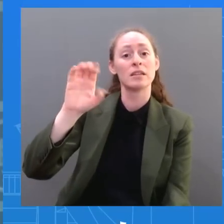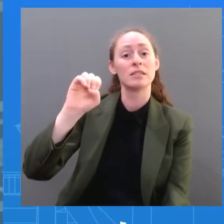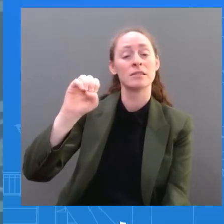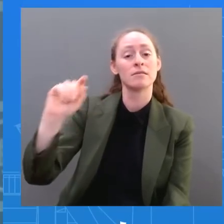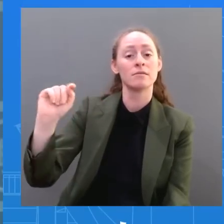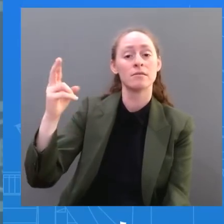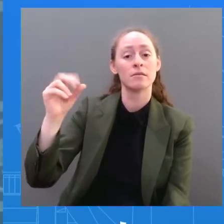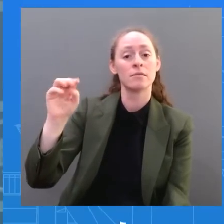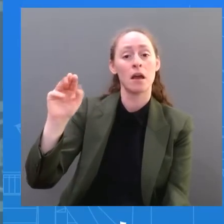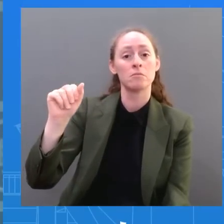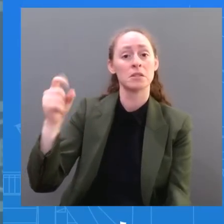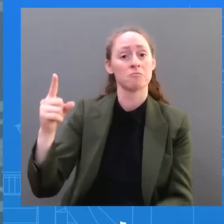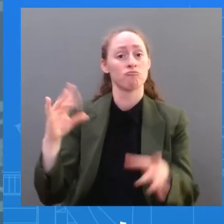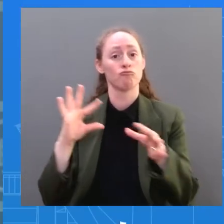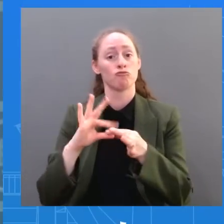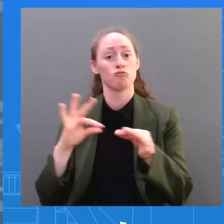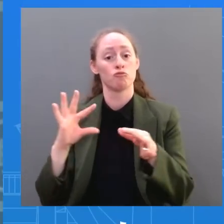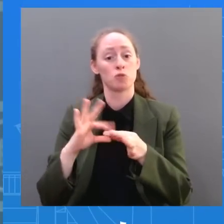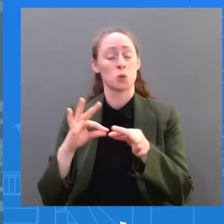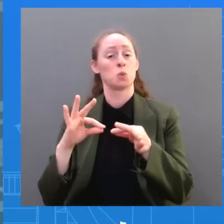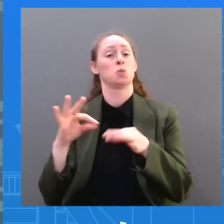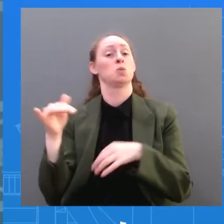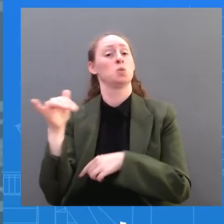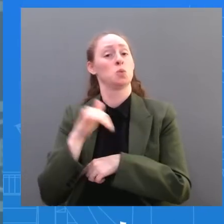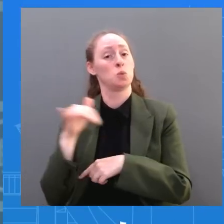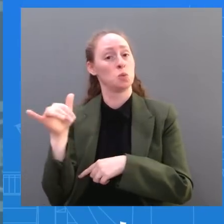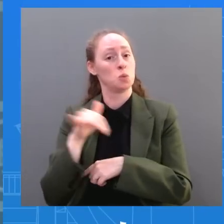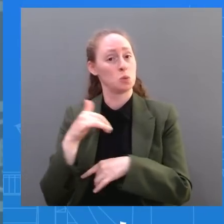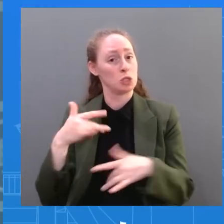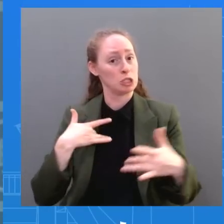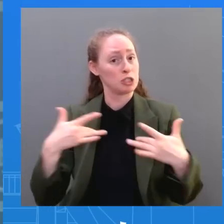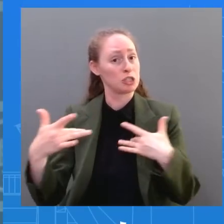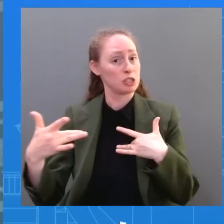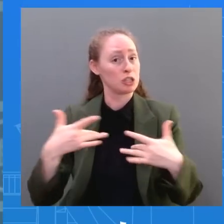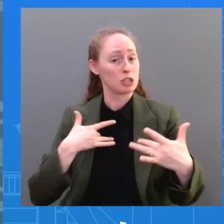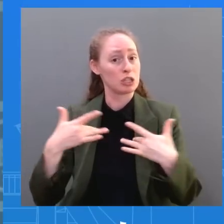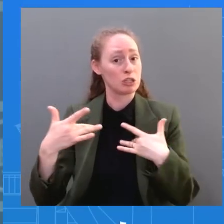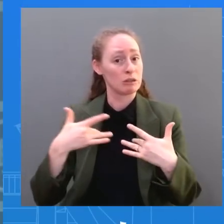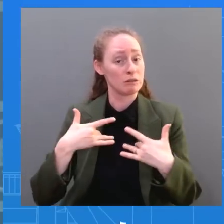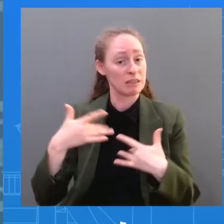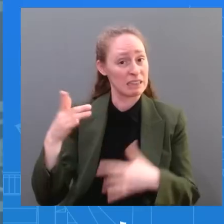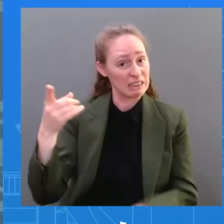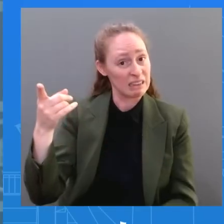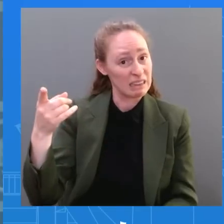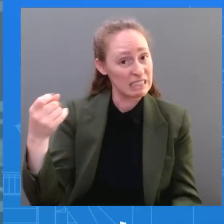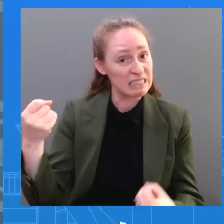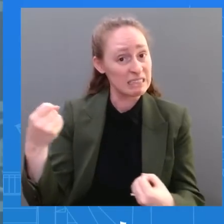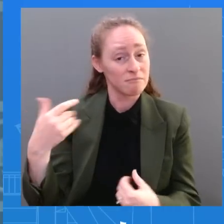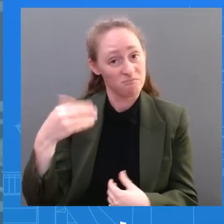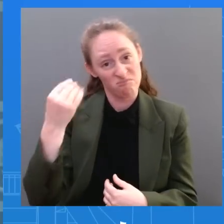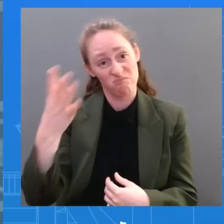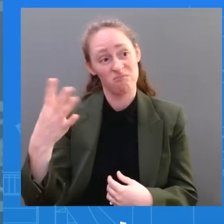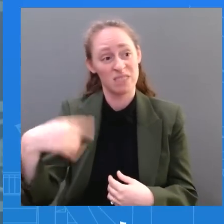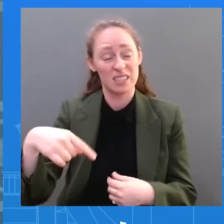in his remarks, it is -- we are in an incredibly scary time. And so, we have to take their words very, very seriously.